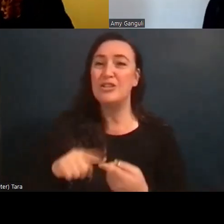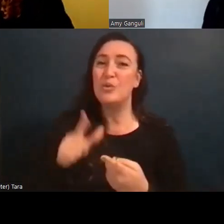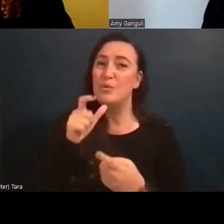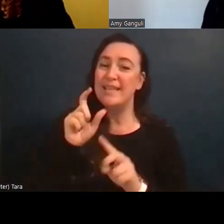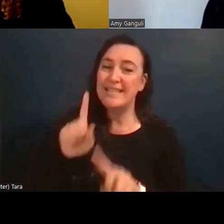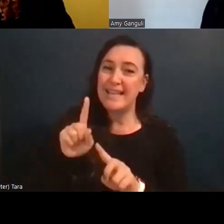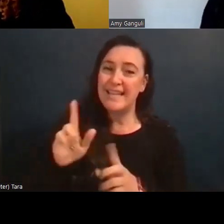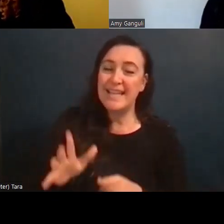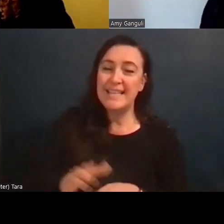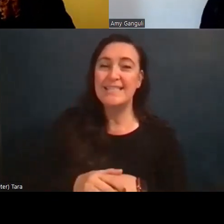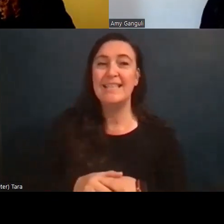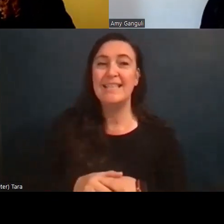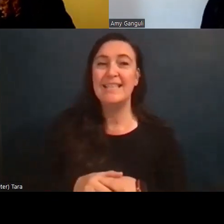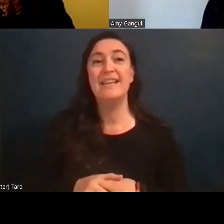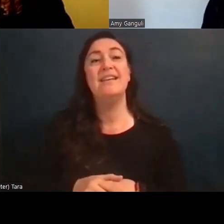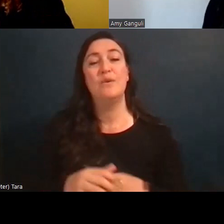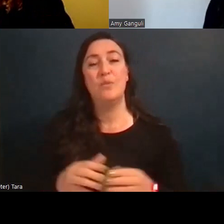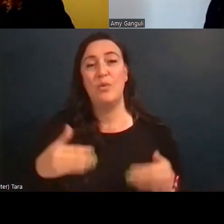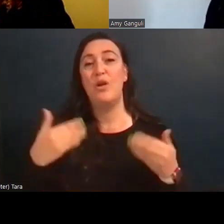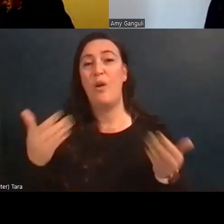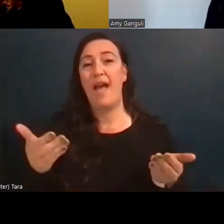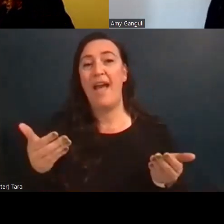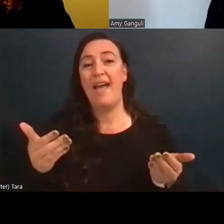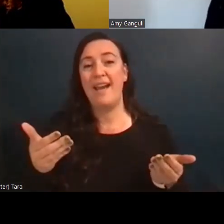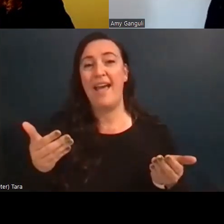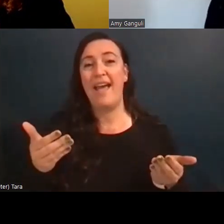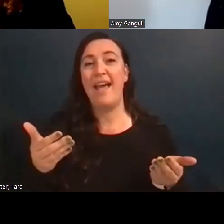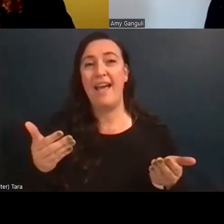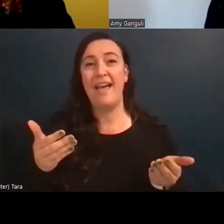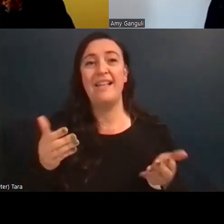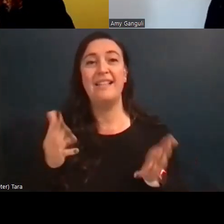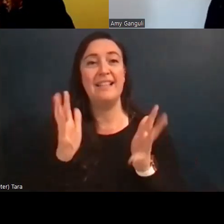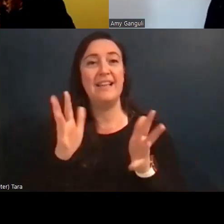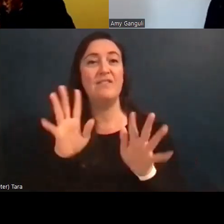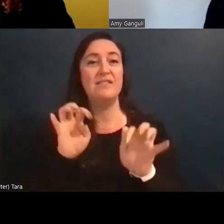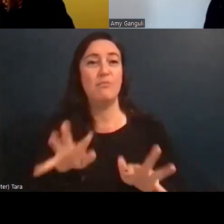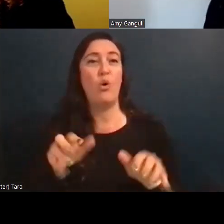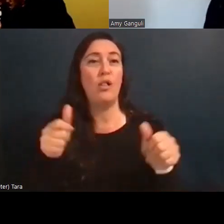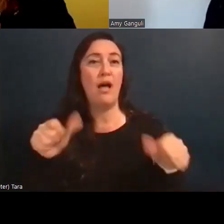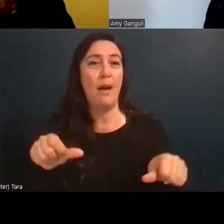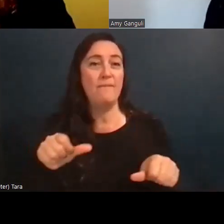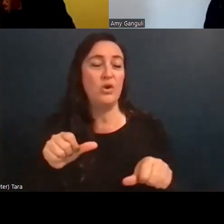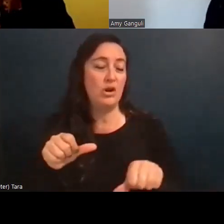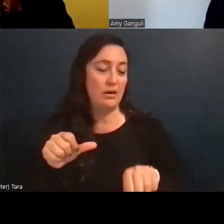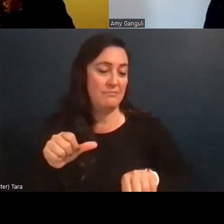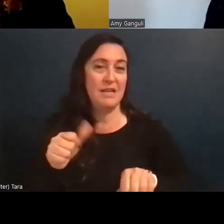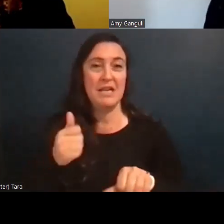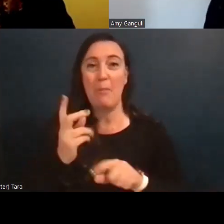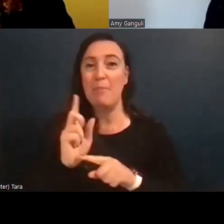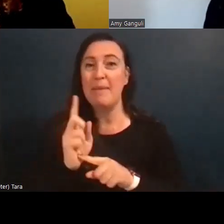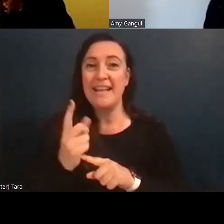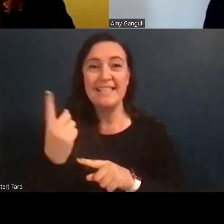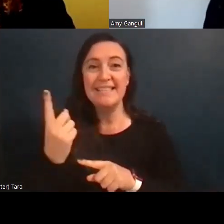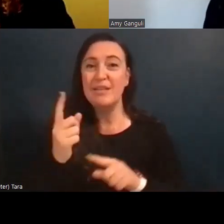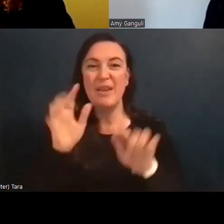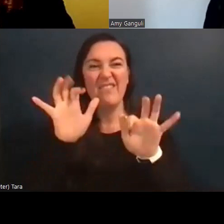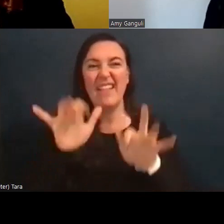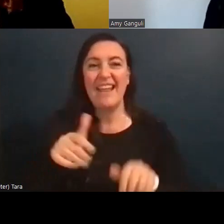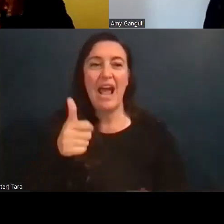We'll go ahead and leave this poll up for another couple minutes so you can fill it out, but please fill it out.